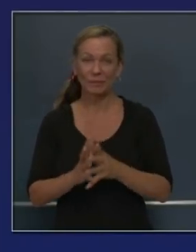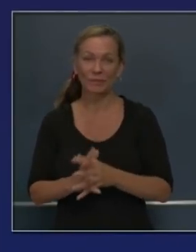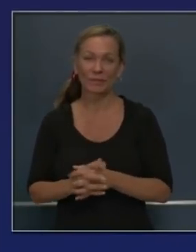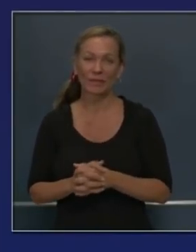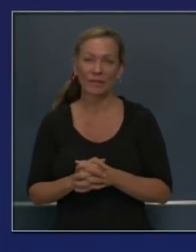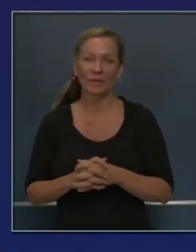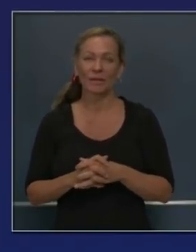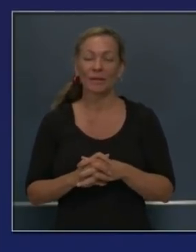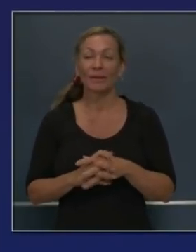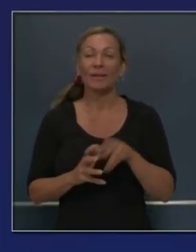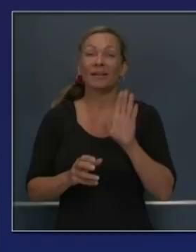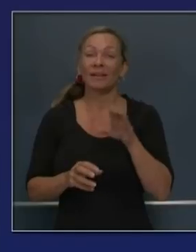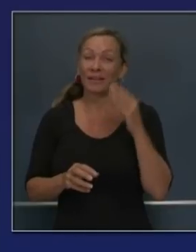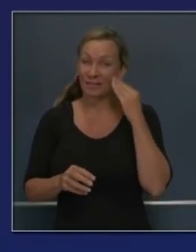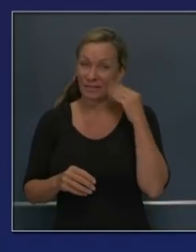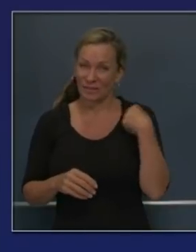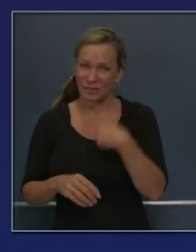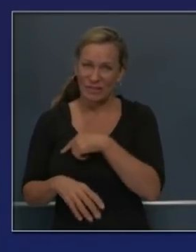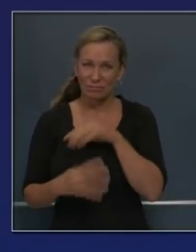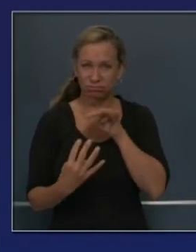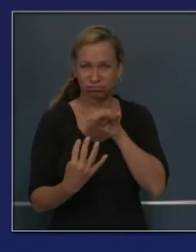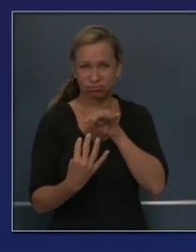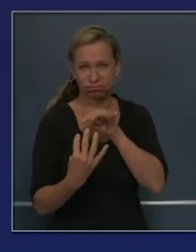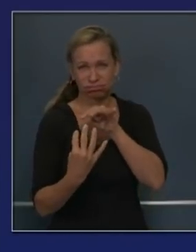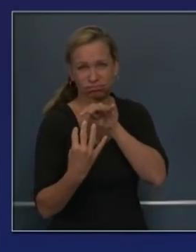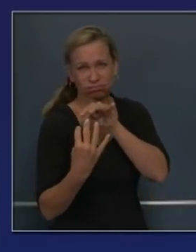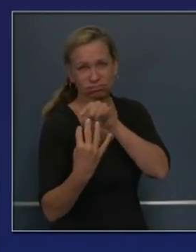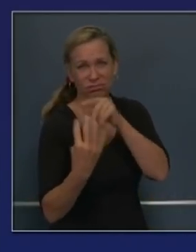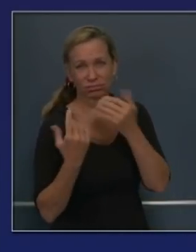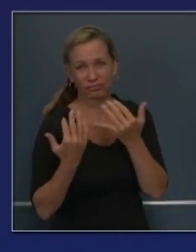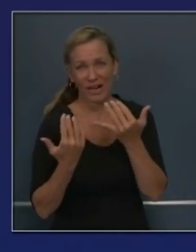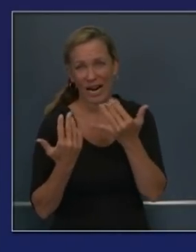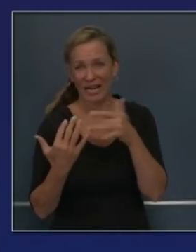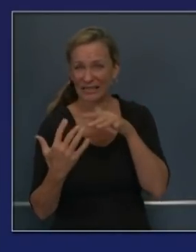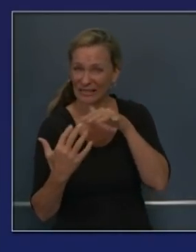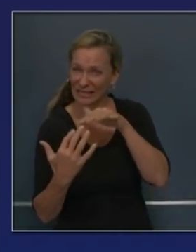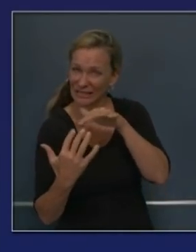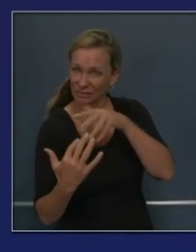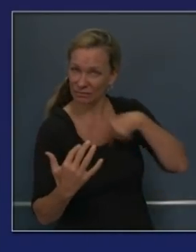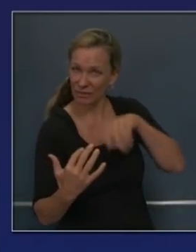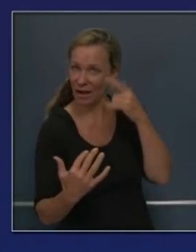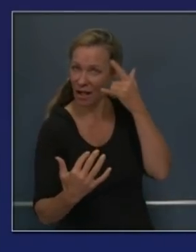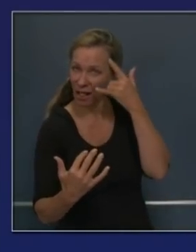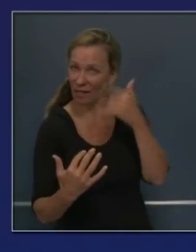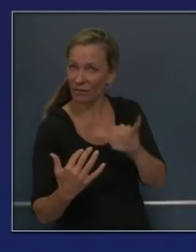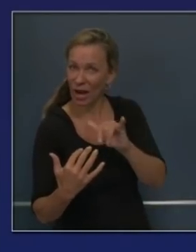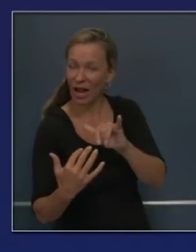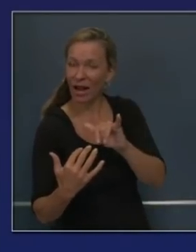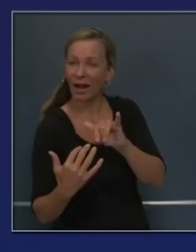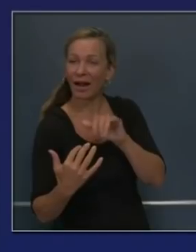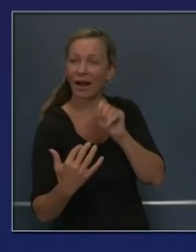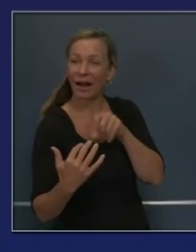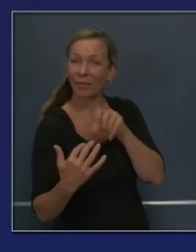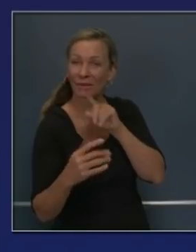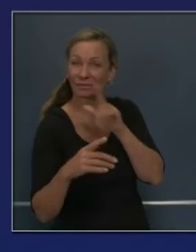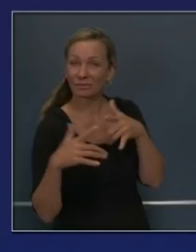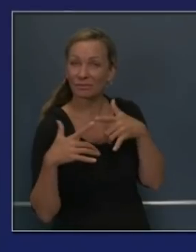WELL AS ARIZONA AND IDAHO. WE SHOULD HAVE EIGHT MORE ENGINES ARRIVING MOMENTARILY SO 375 TOTAL ENGINES HAVE BEEN REQUESTED FOR MANY OTHER STATES AS WELL AND WE ARE IN THE PROCESS OF GETTING THOSE ASSETS DELIVERED.